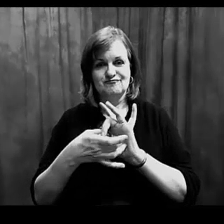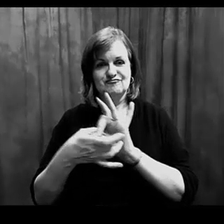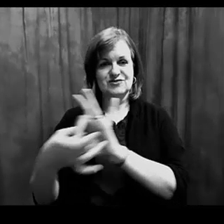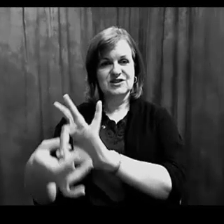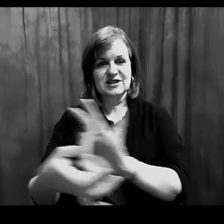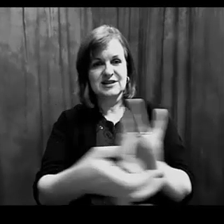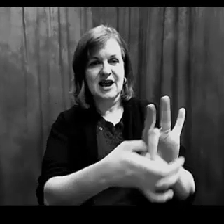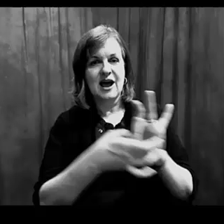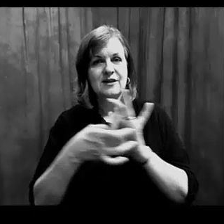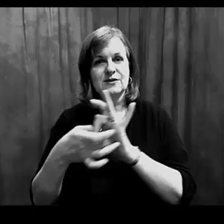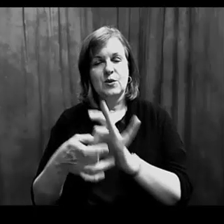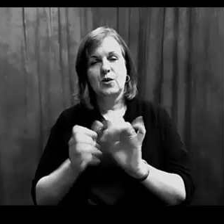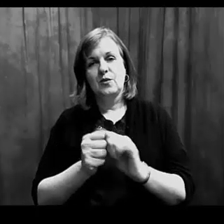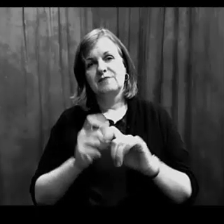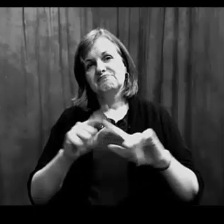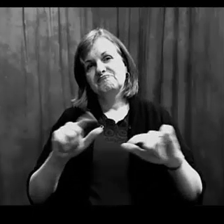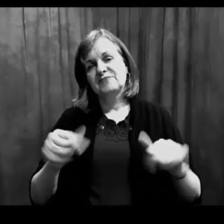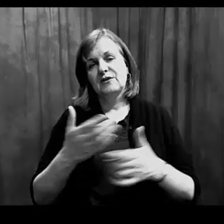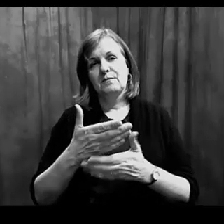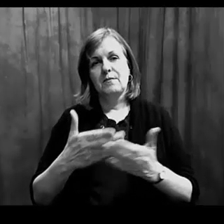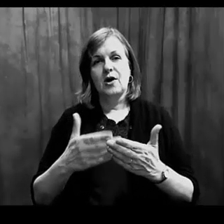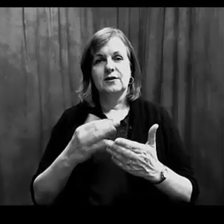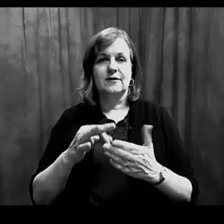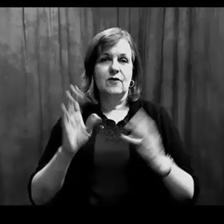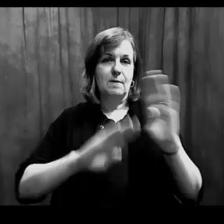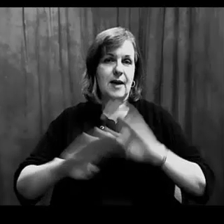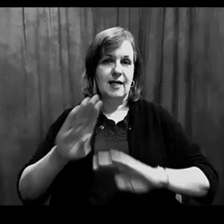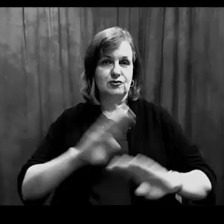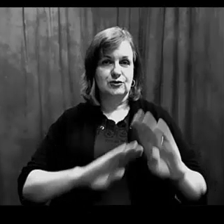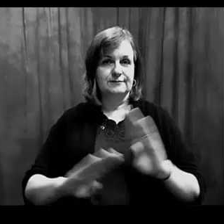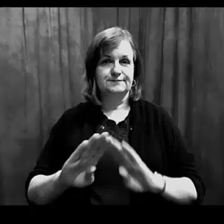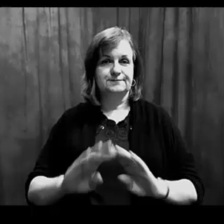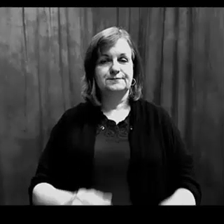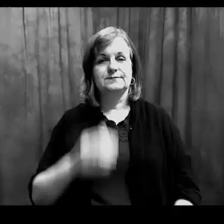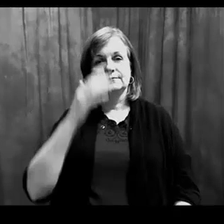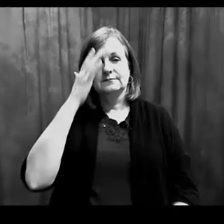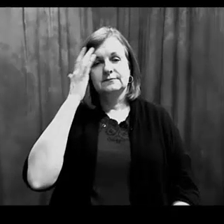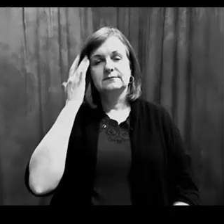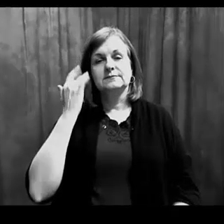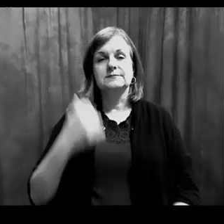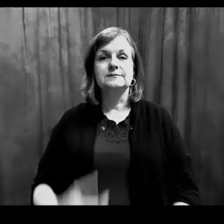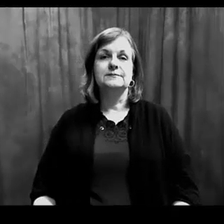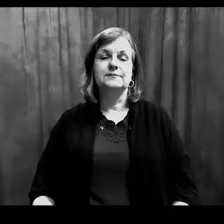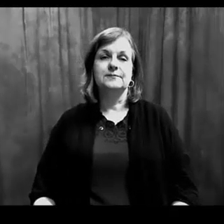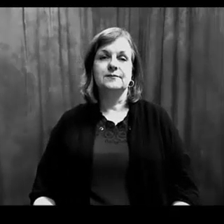at how this theme really ties into all the parts of biology that we're going to discuss